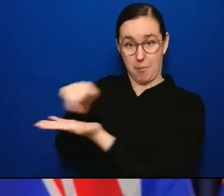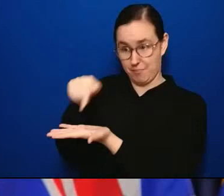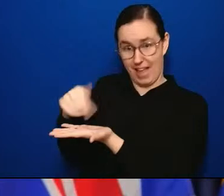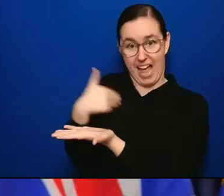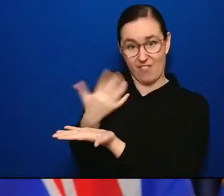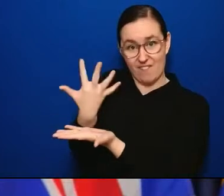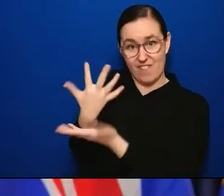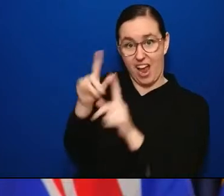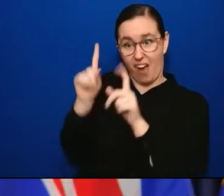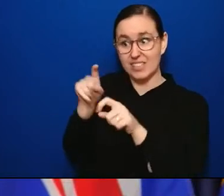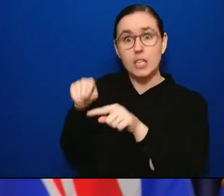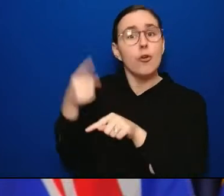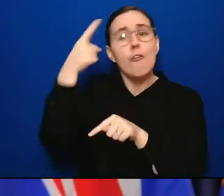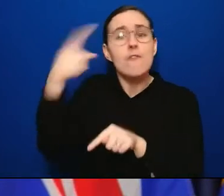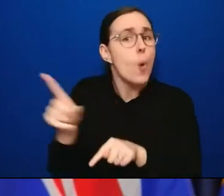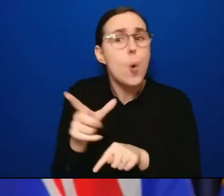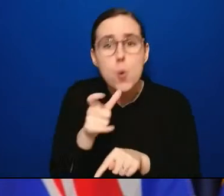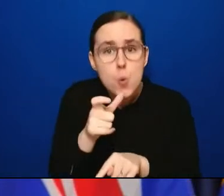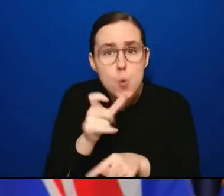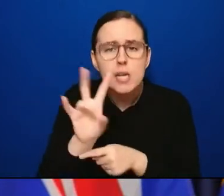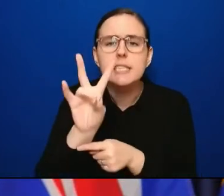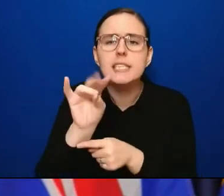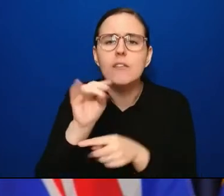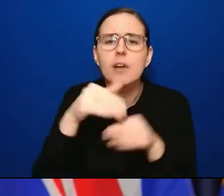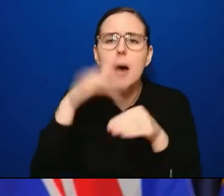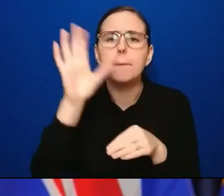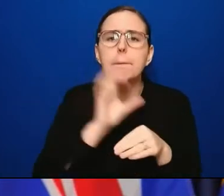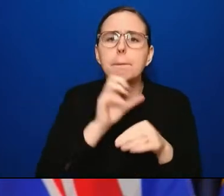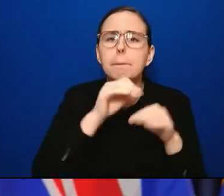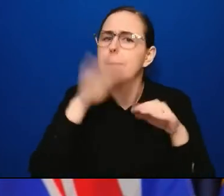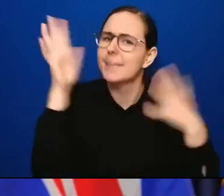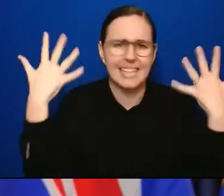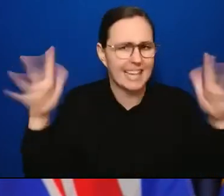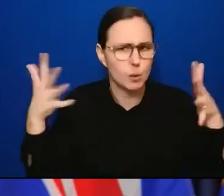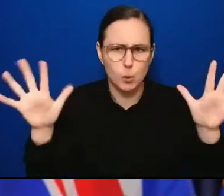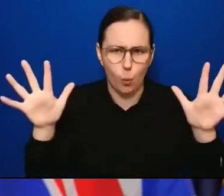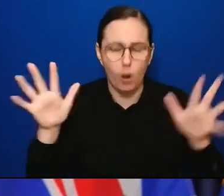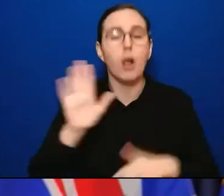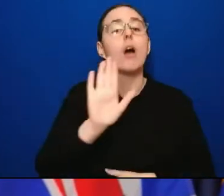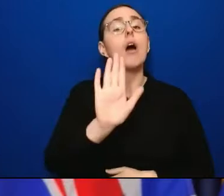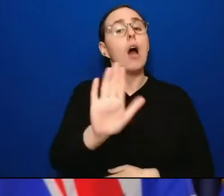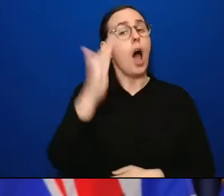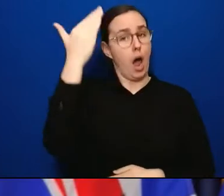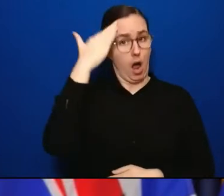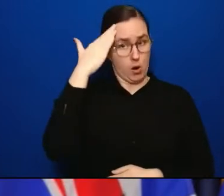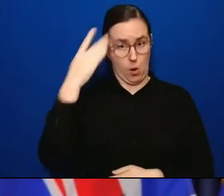Participating pharmacies. This age group is a priority as we've said many times. The evidence